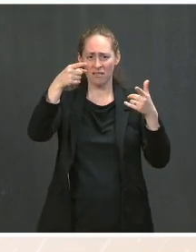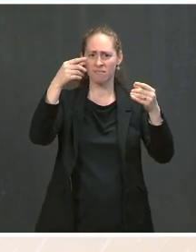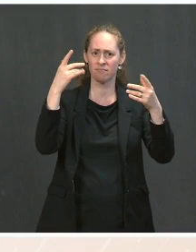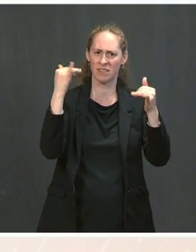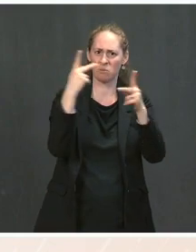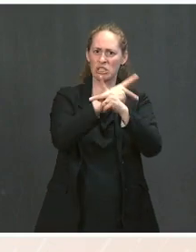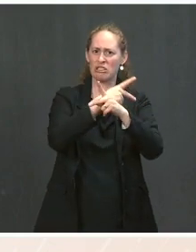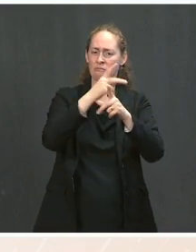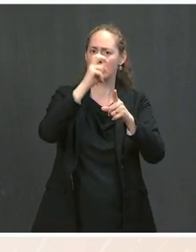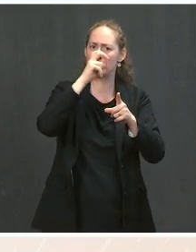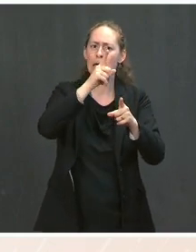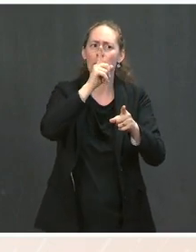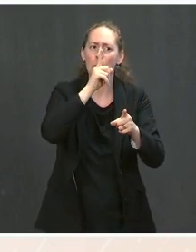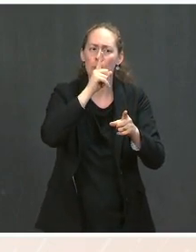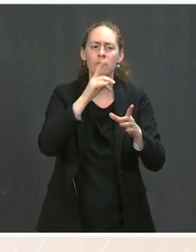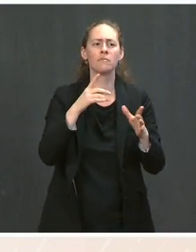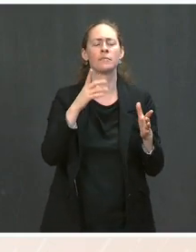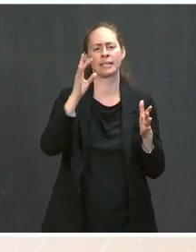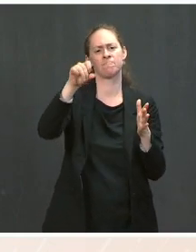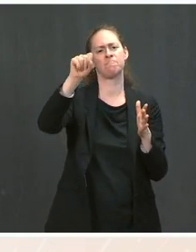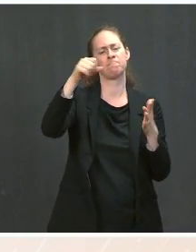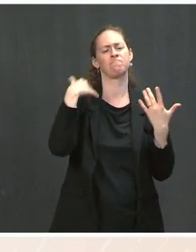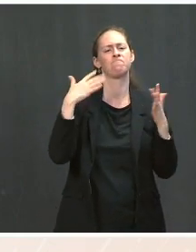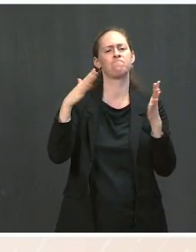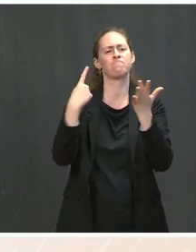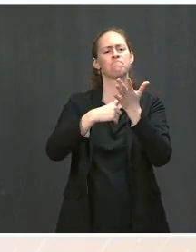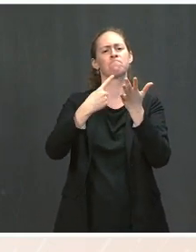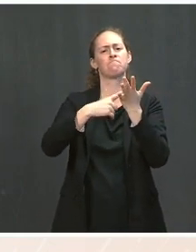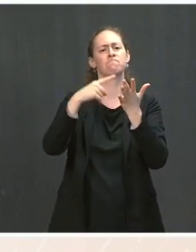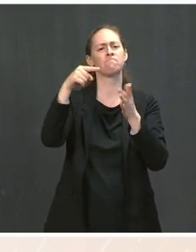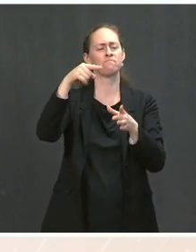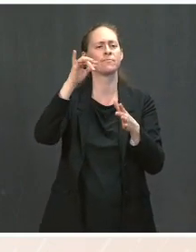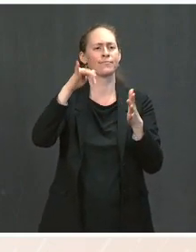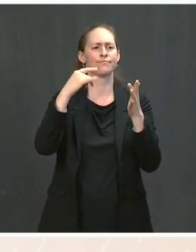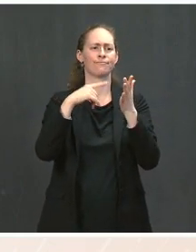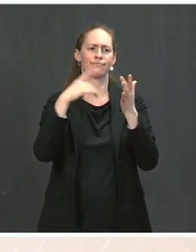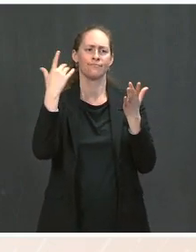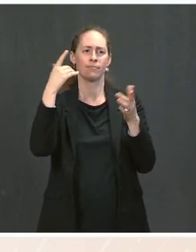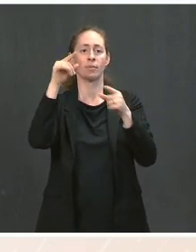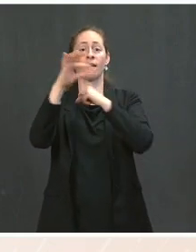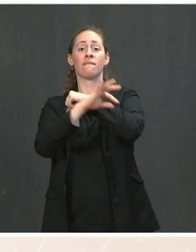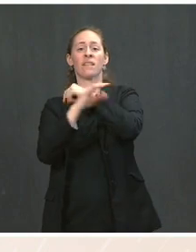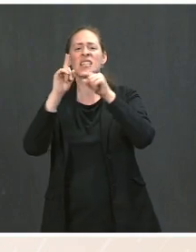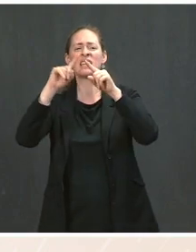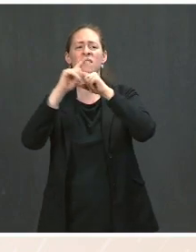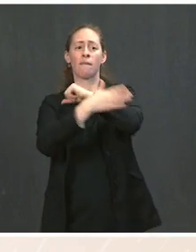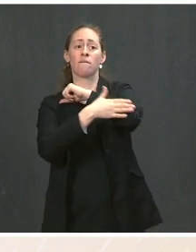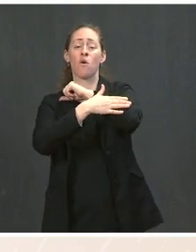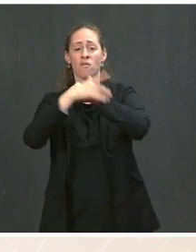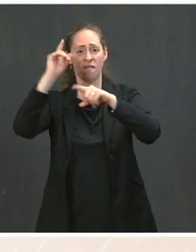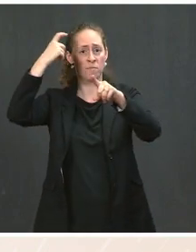and that is raised, as you know, by -- by foreign governments, including Canada, certainly for the reasons that you outlined.